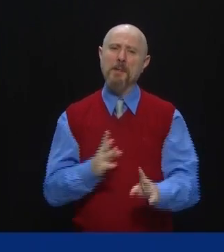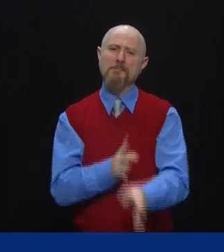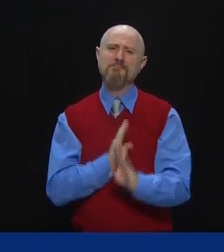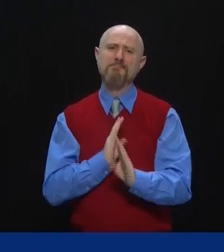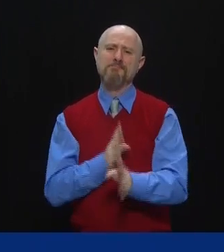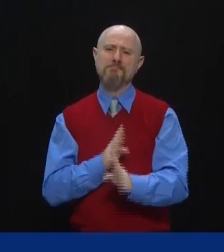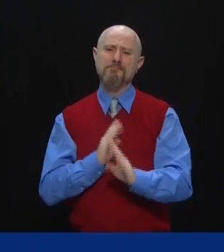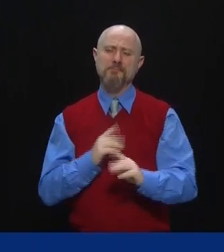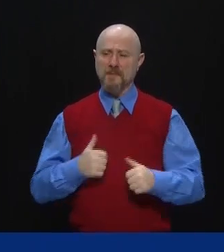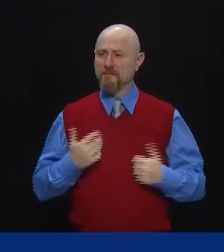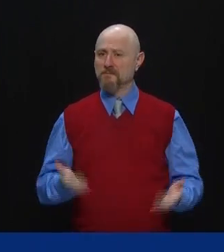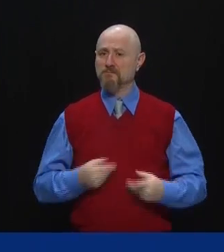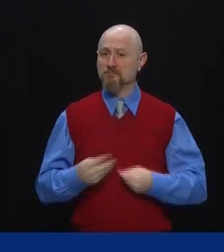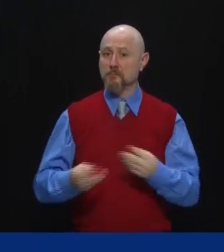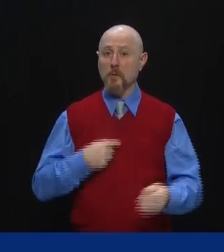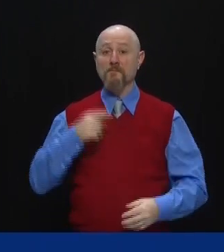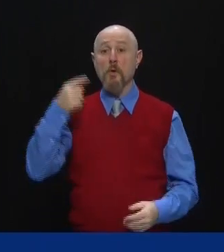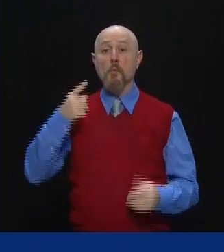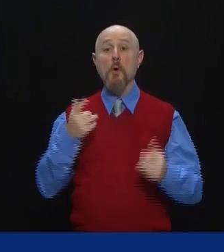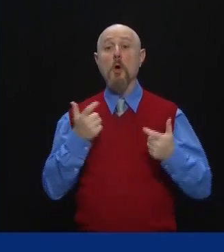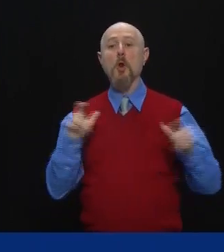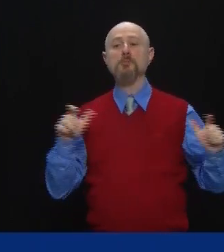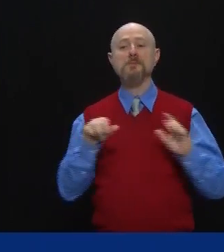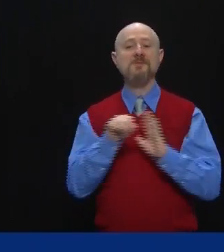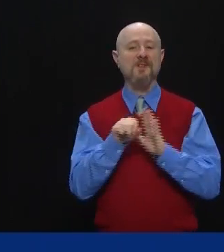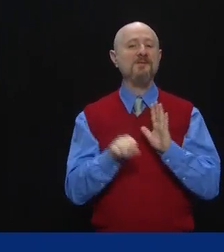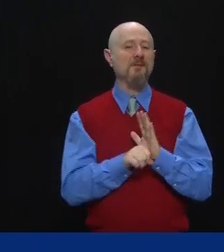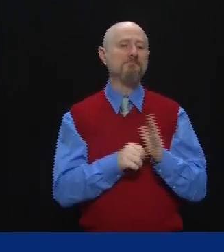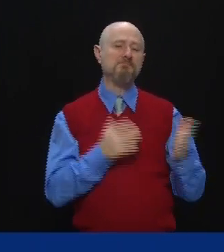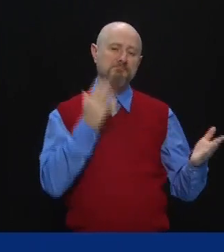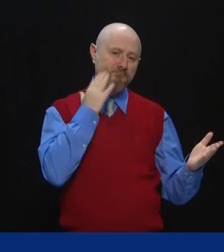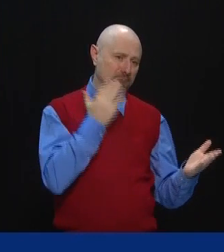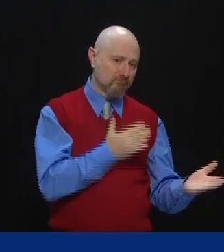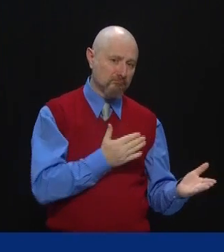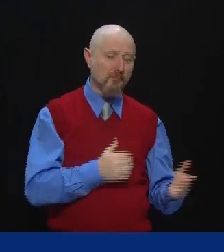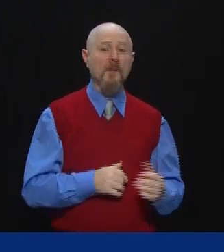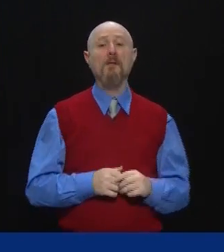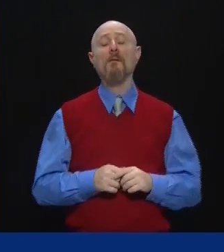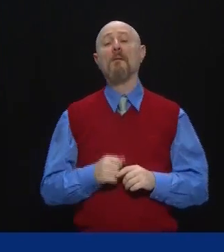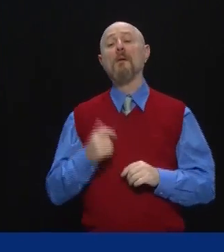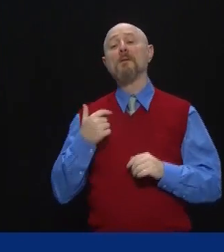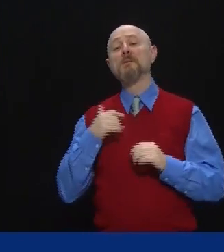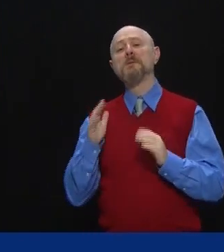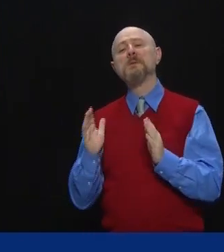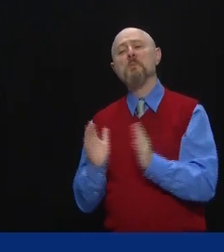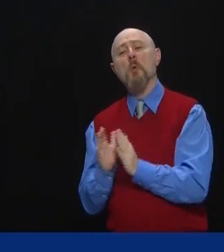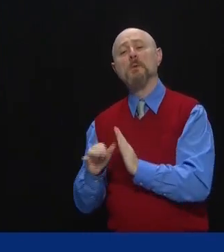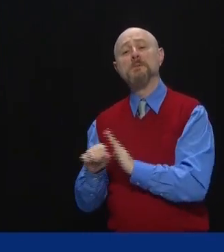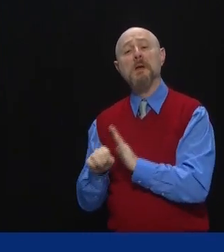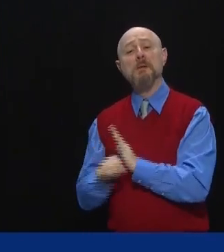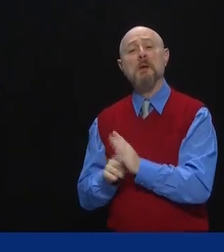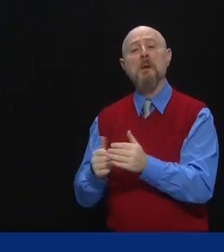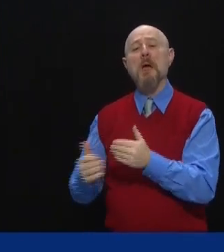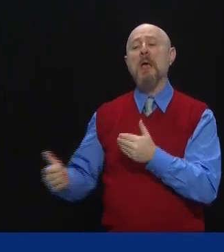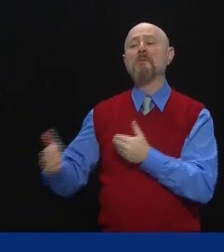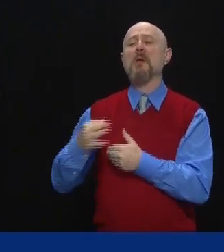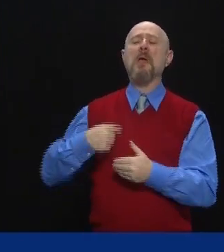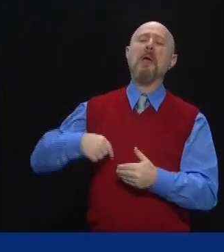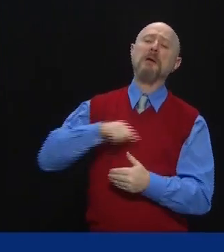THIS, NUMBER THREE IN THE COUNTRY FOR PER CAPITA TESTING. ONE IN THE LARGE STATES, INYESTERDAYABLE. IF YOU COMPARE US TO SMALLER